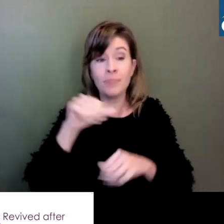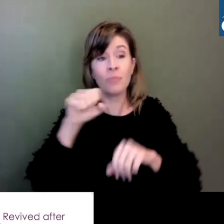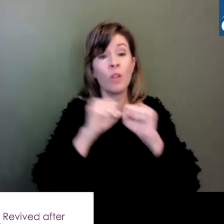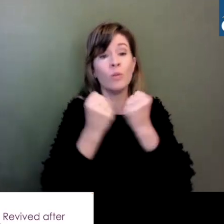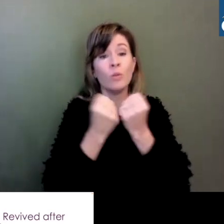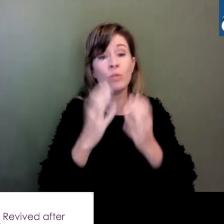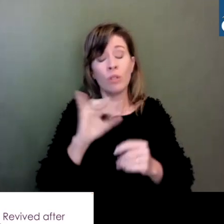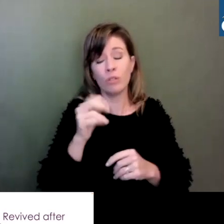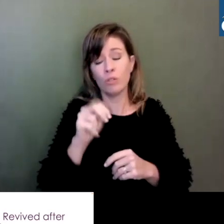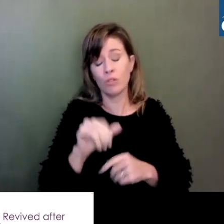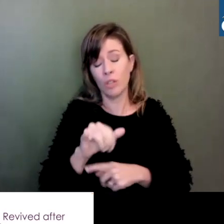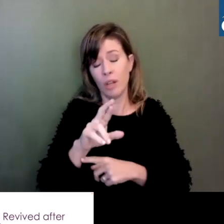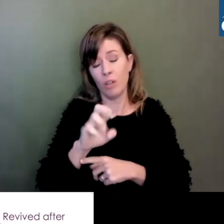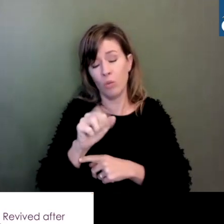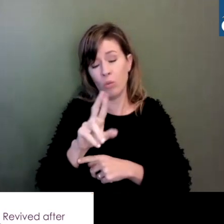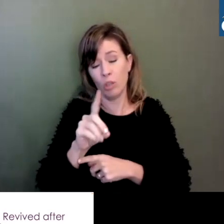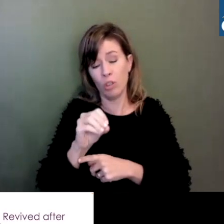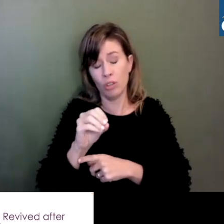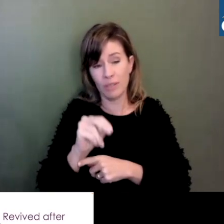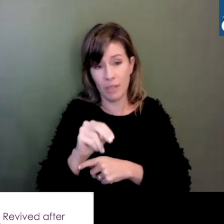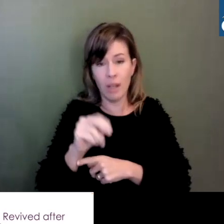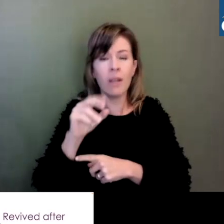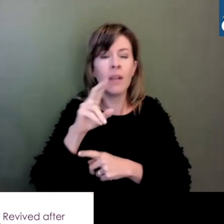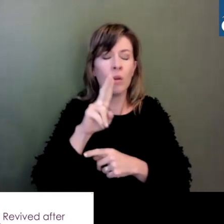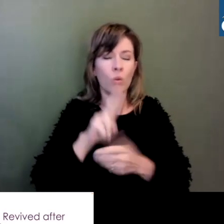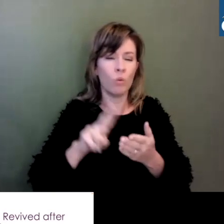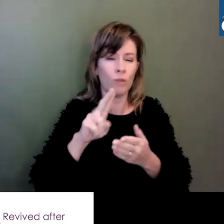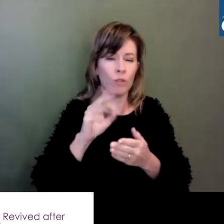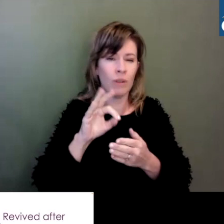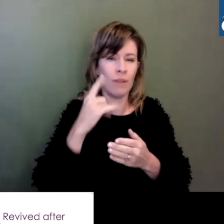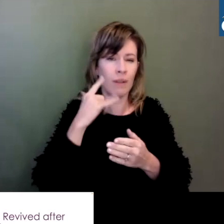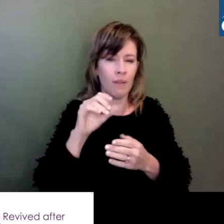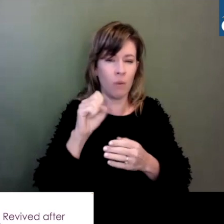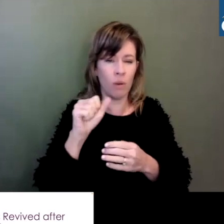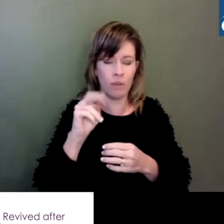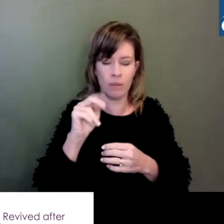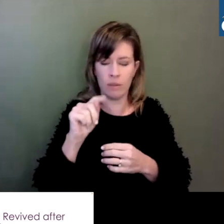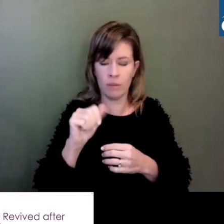University of California, Santa Cruz, tells us that "far from marking the exit of scientists from the social